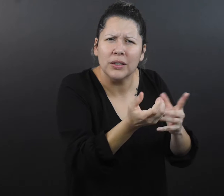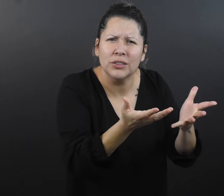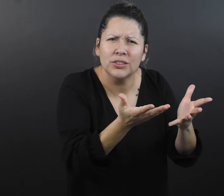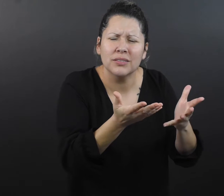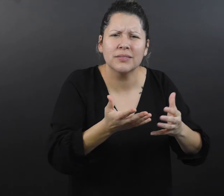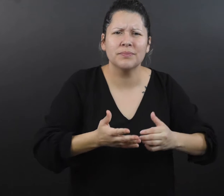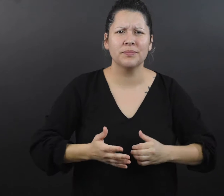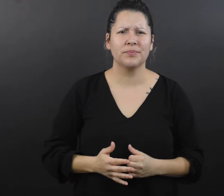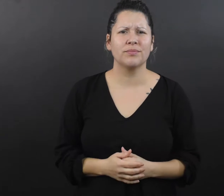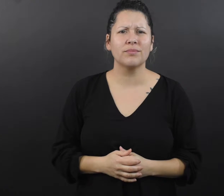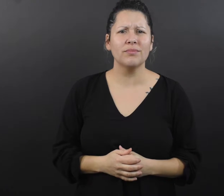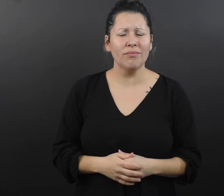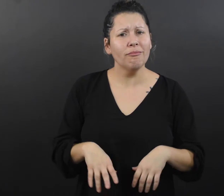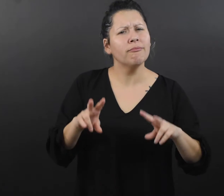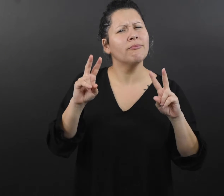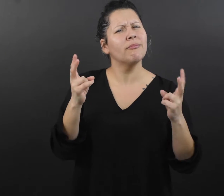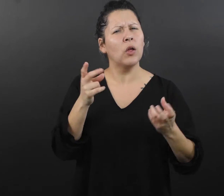Who can get long COVID